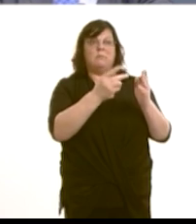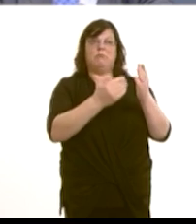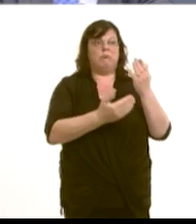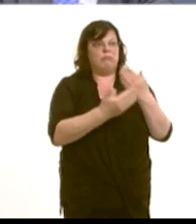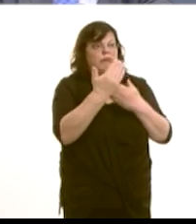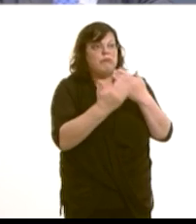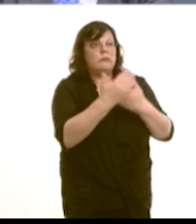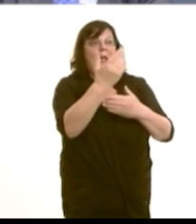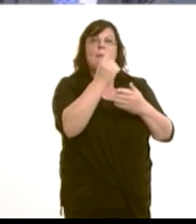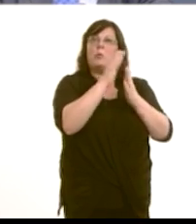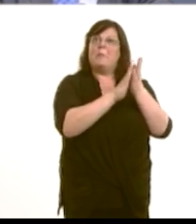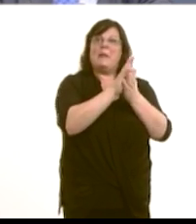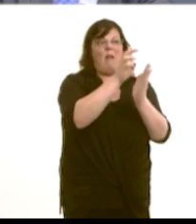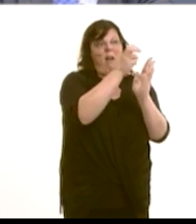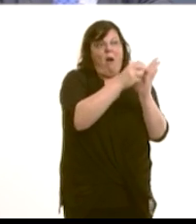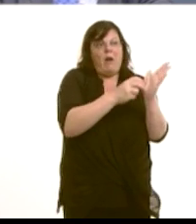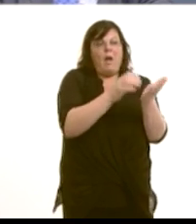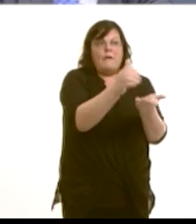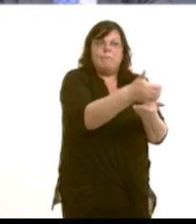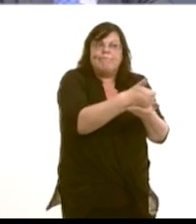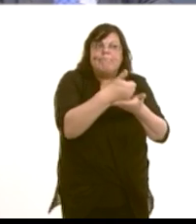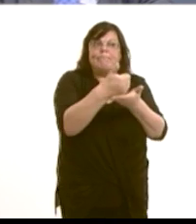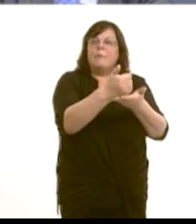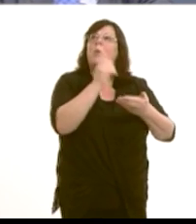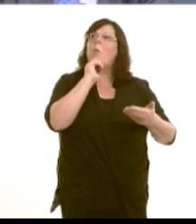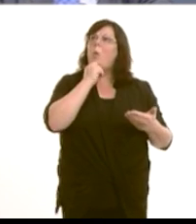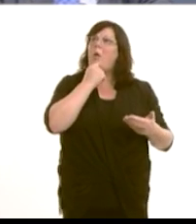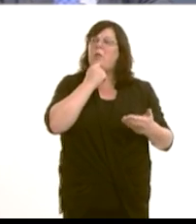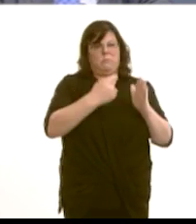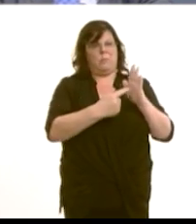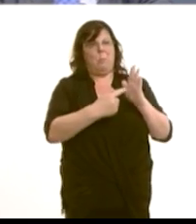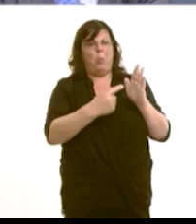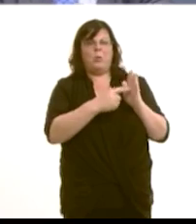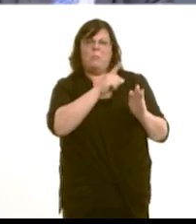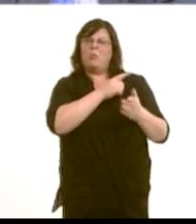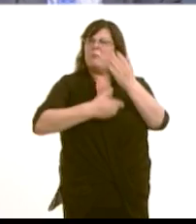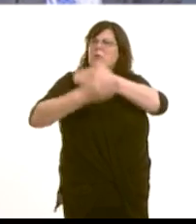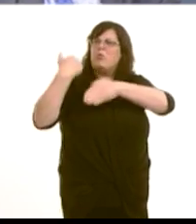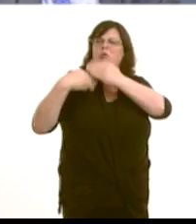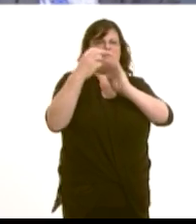and will you outline what your Government is doing to help other libraries, other valuable